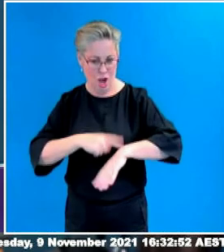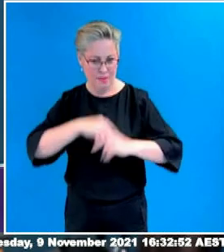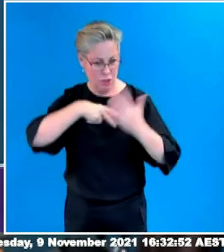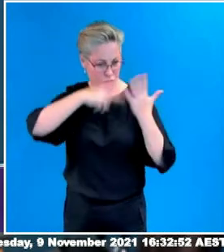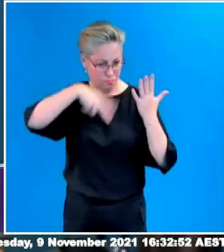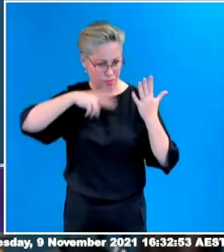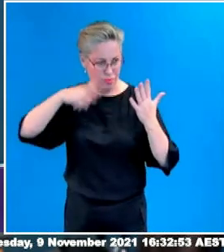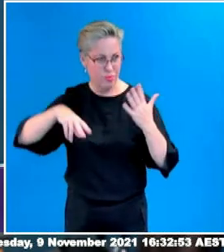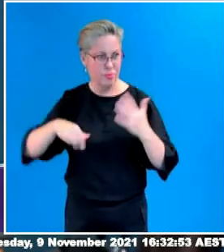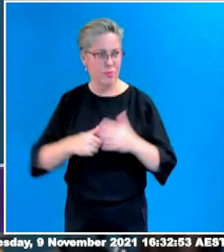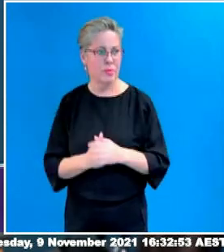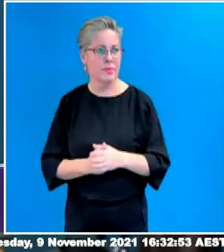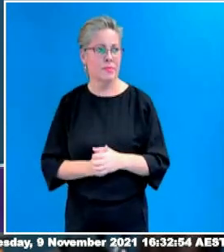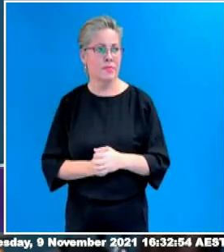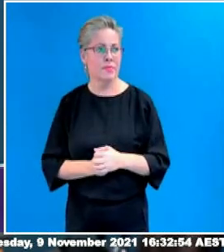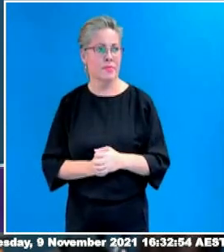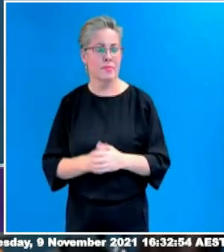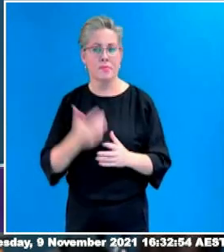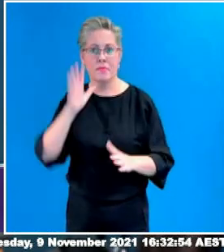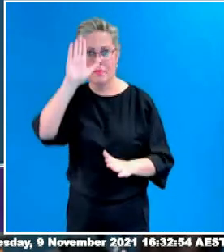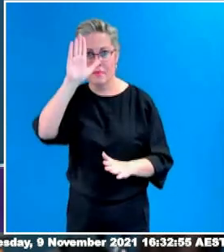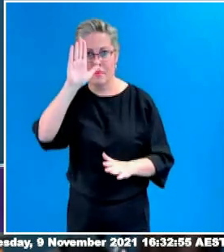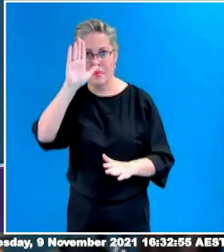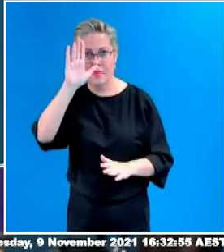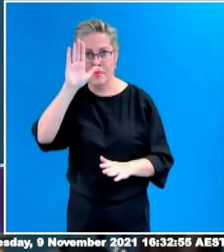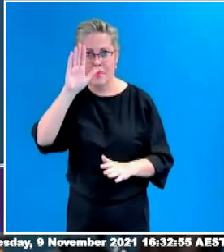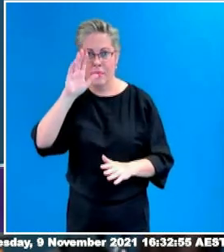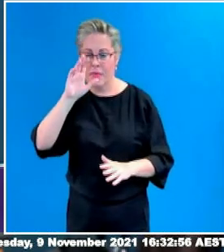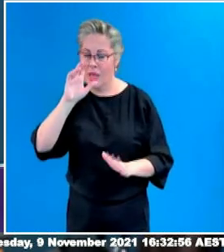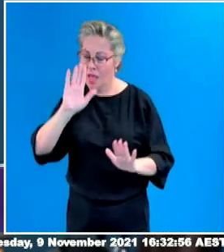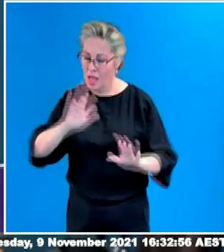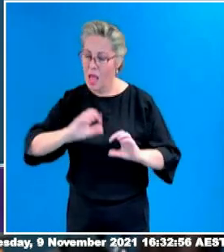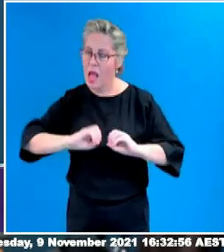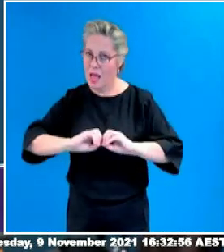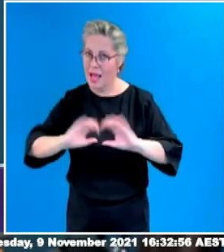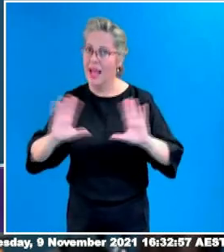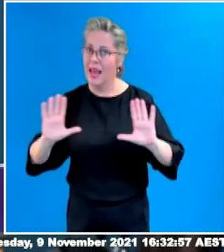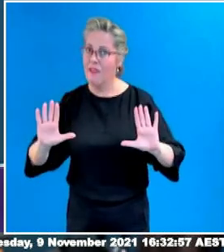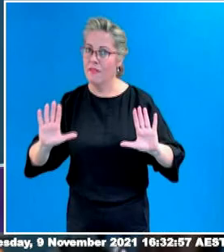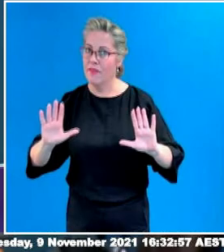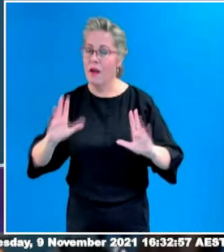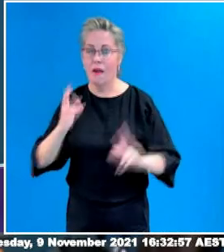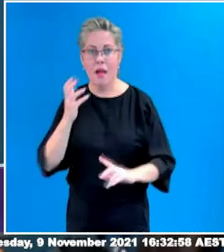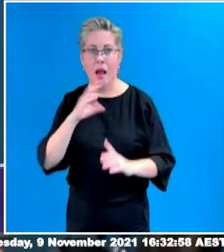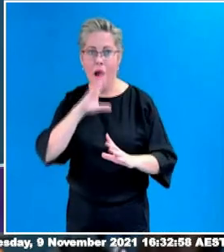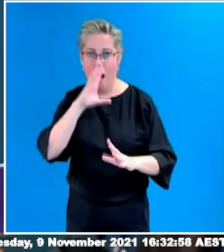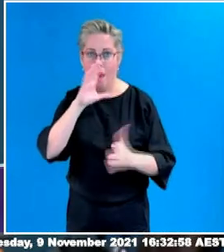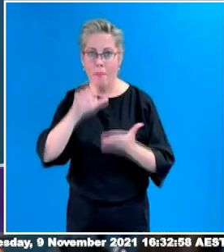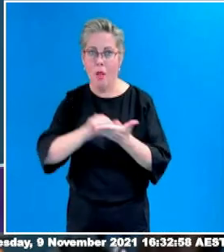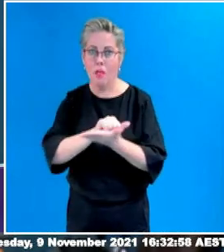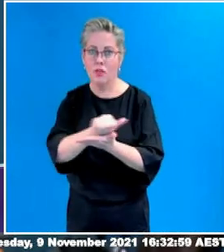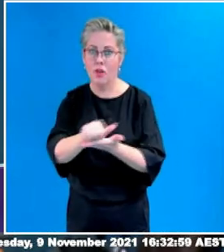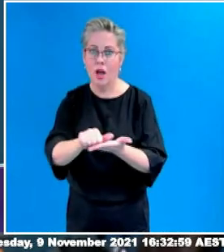There's been oral evidence --- (overspeaking) --- Can I clarify, and I'm sorry if I have not done so.